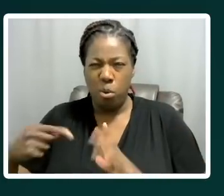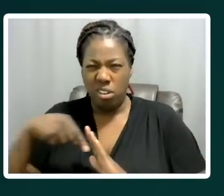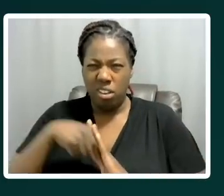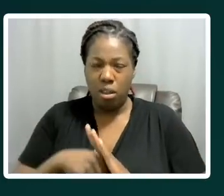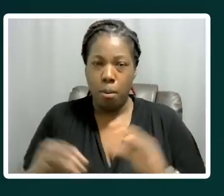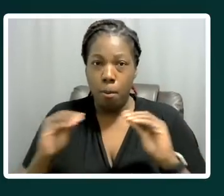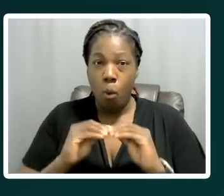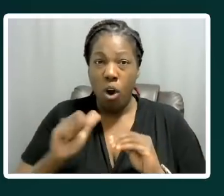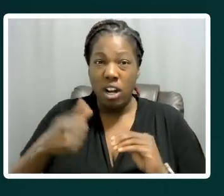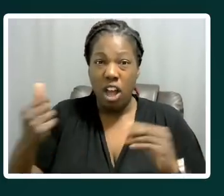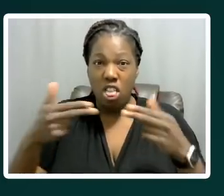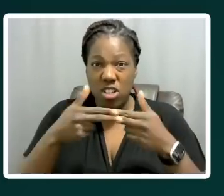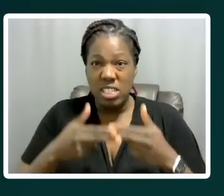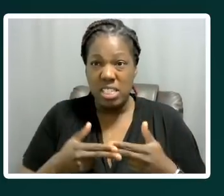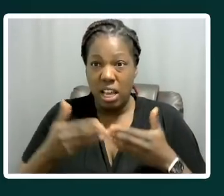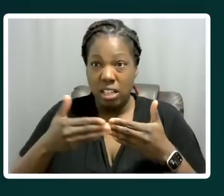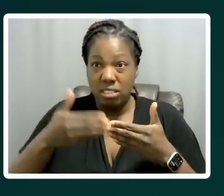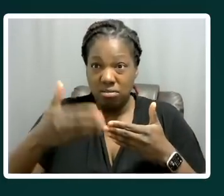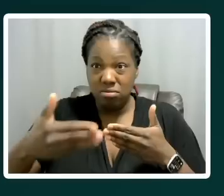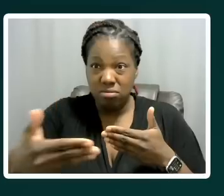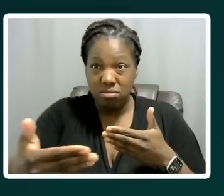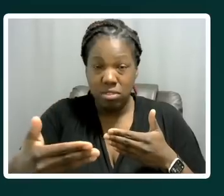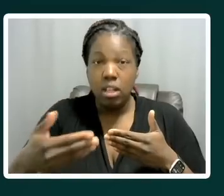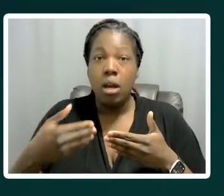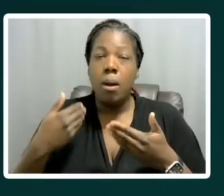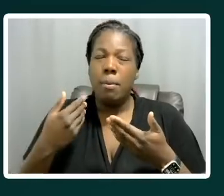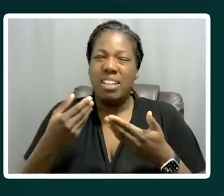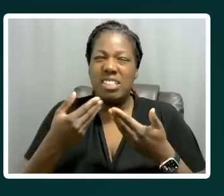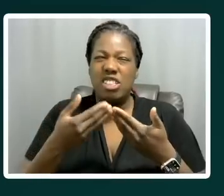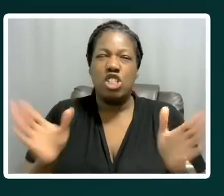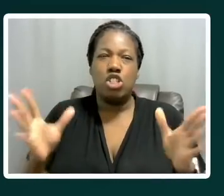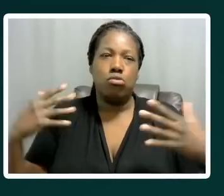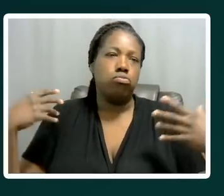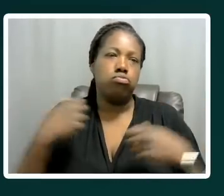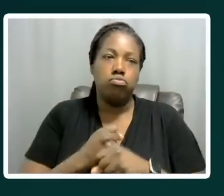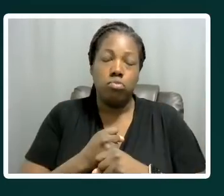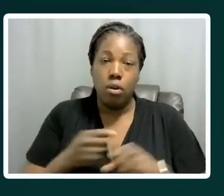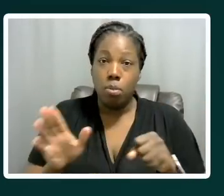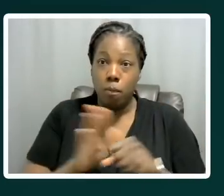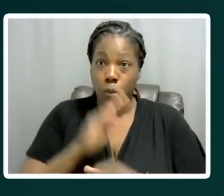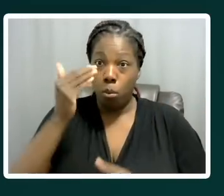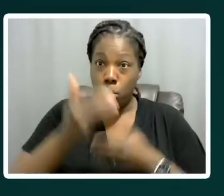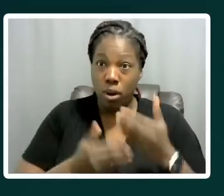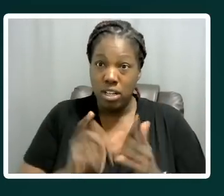but to sort of give a general overview of the process, it begins with researching, really making